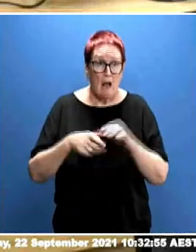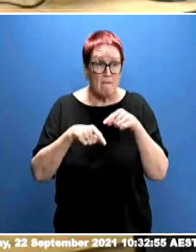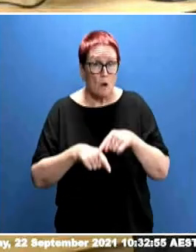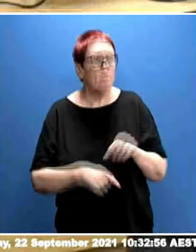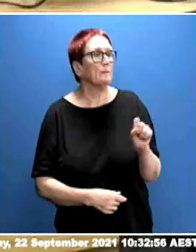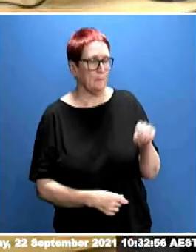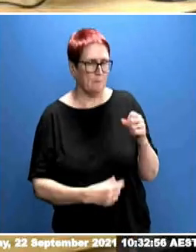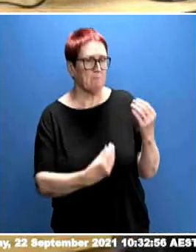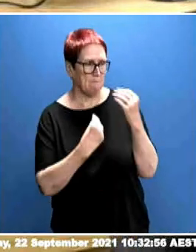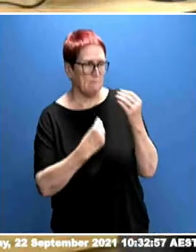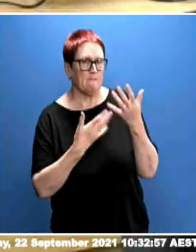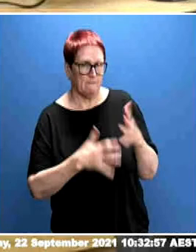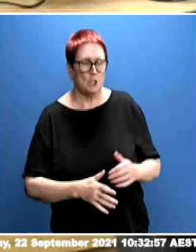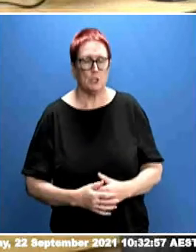Yes, we did.